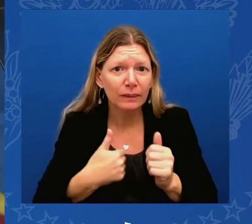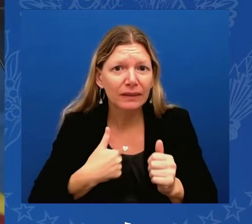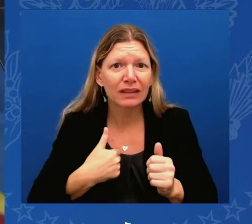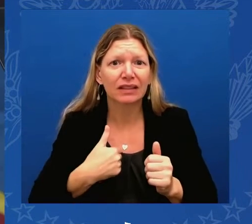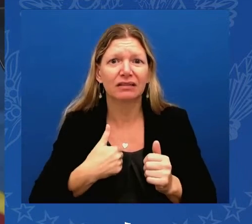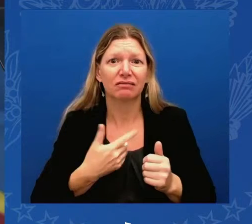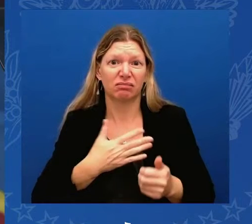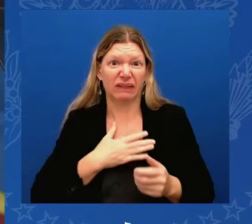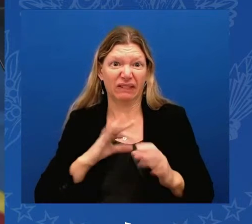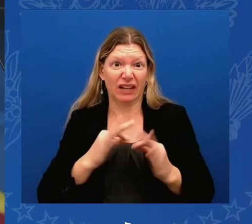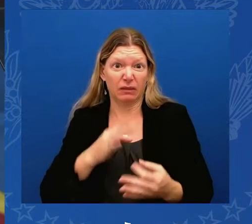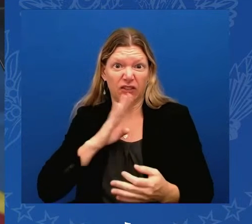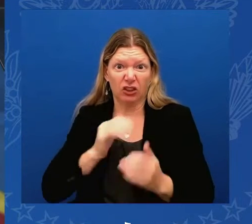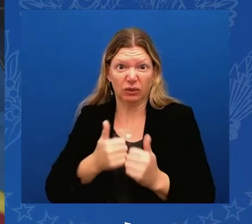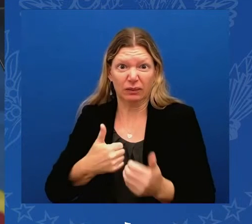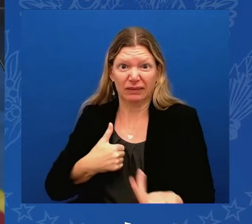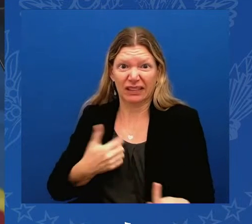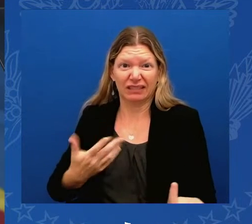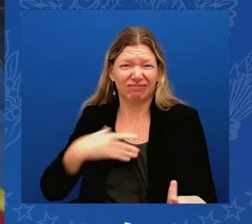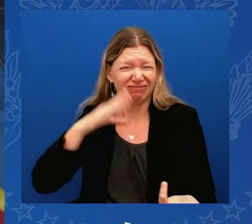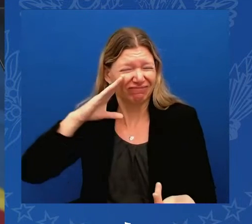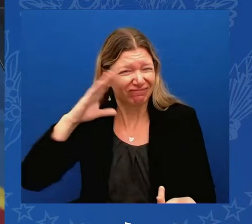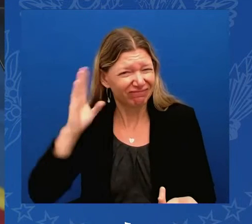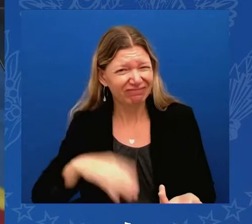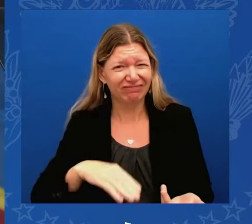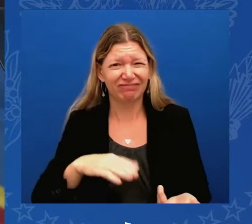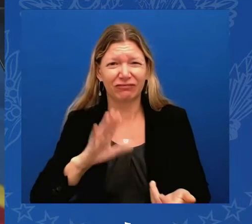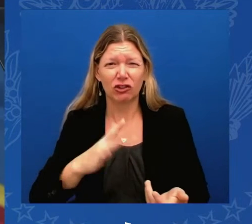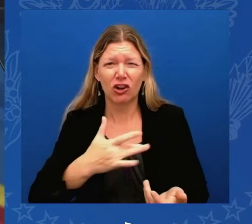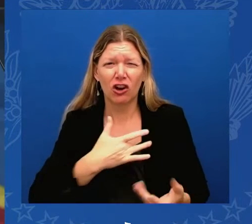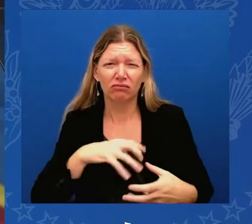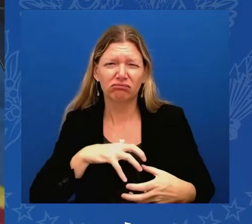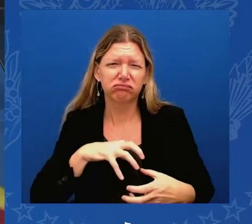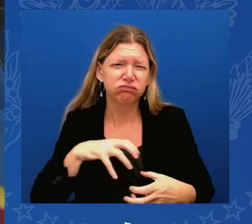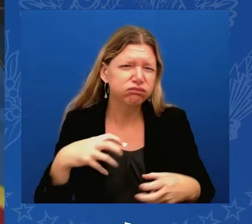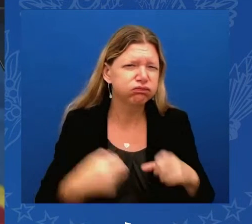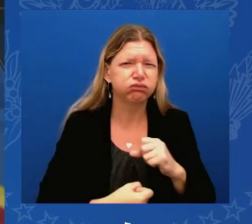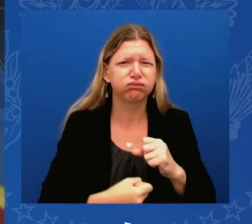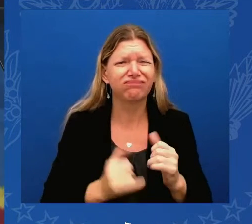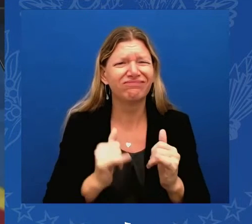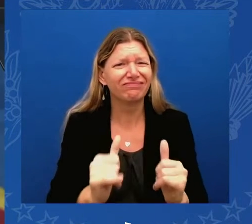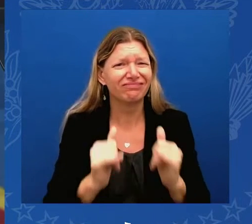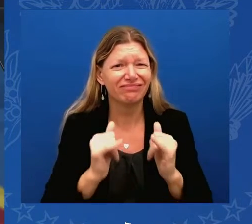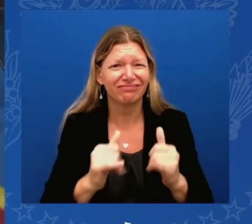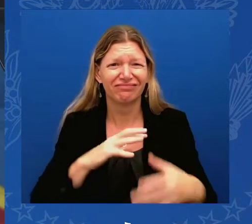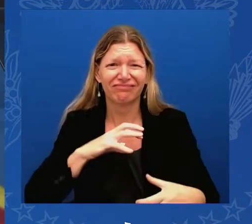Leadership is about fighting through the most intractable problems. It's about challenging anger, frustration,